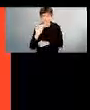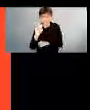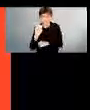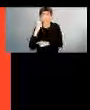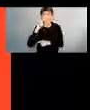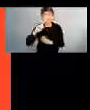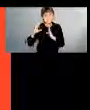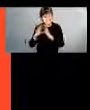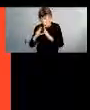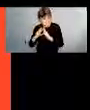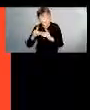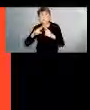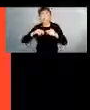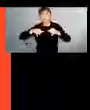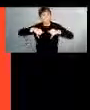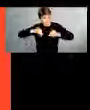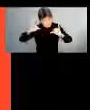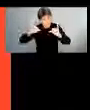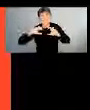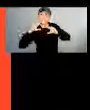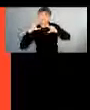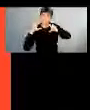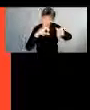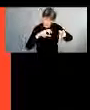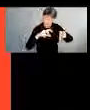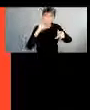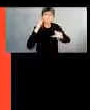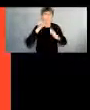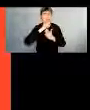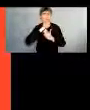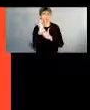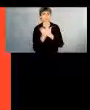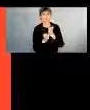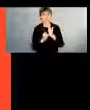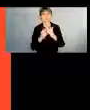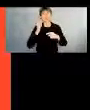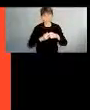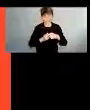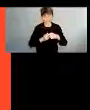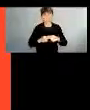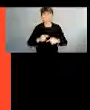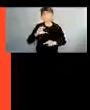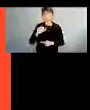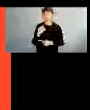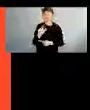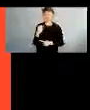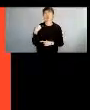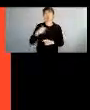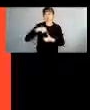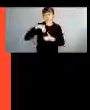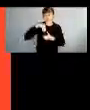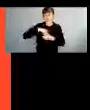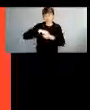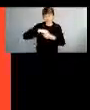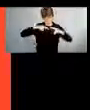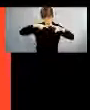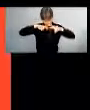evaluate our programs internally. These are the specific question you’ll be